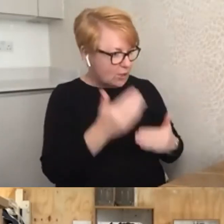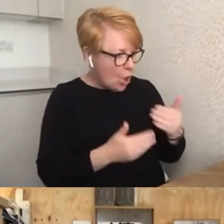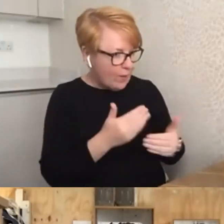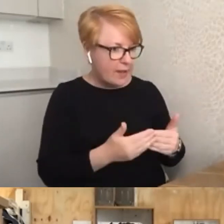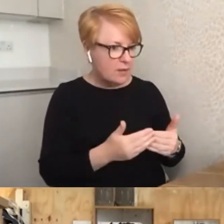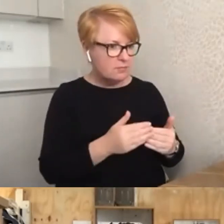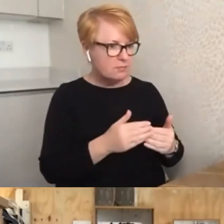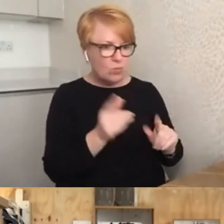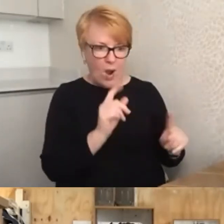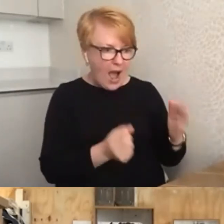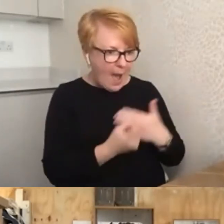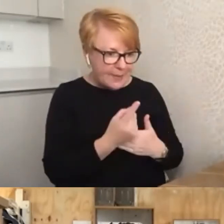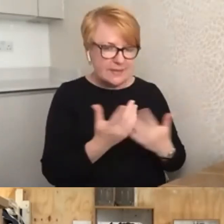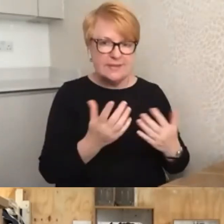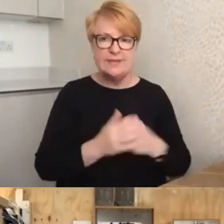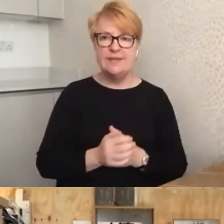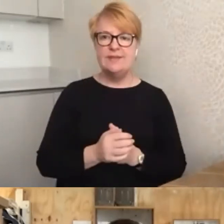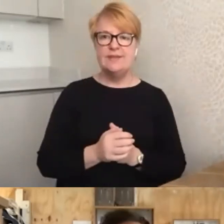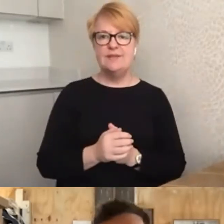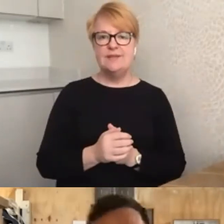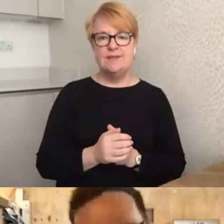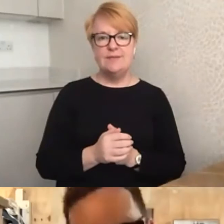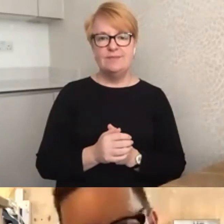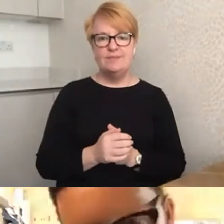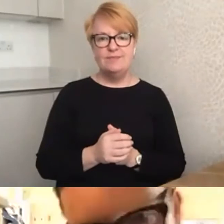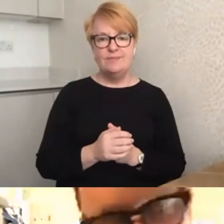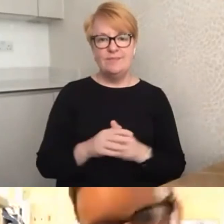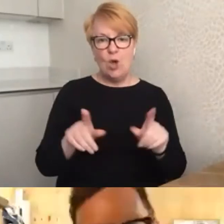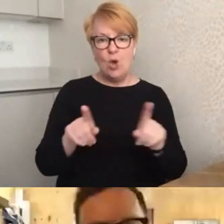And with I suppose also communities, that is knowing